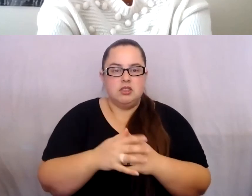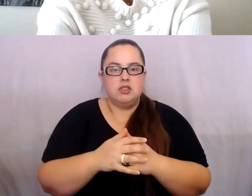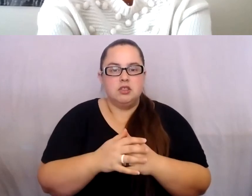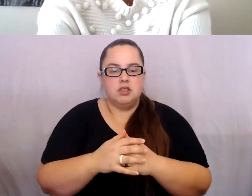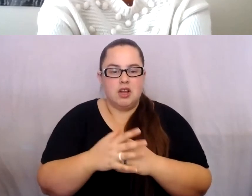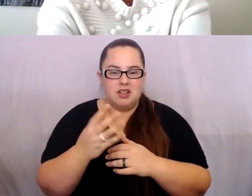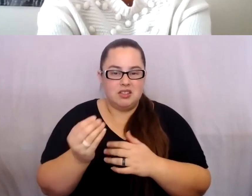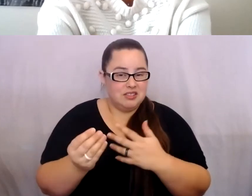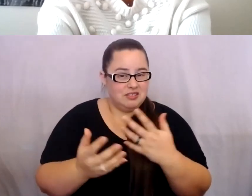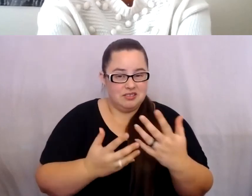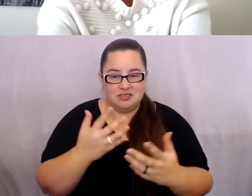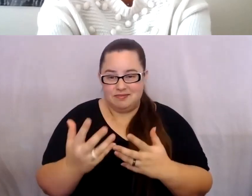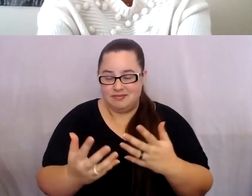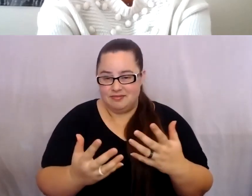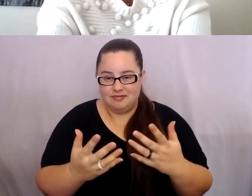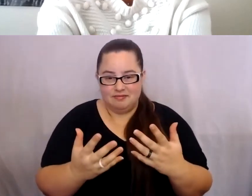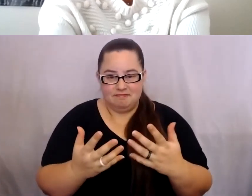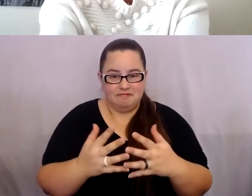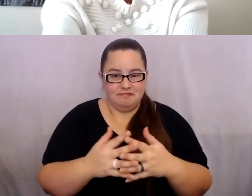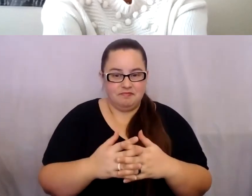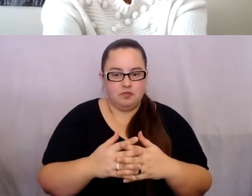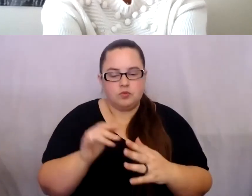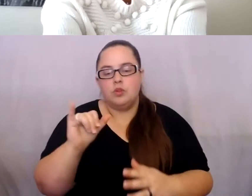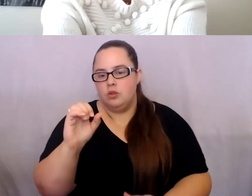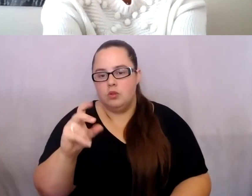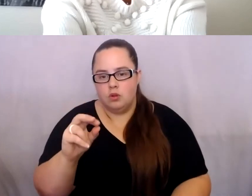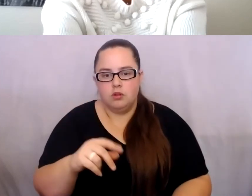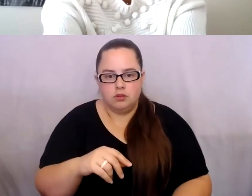OK. So there. Is that caveat there.